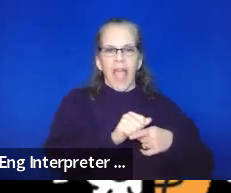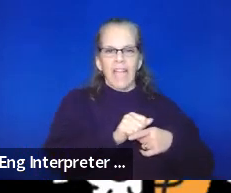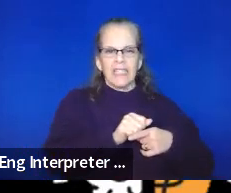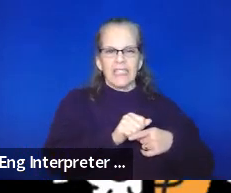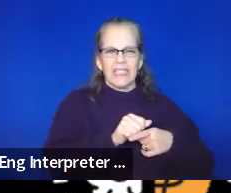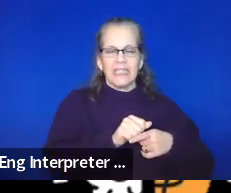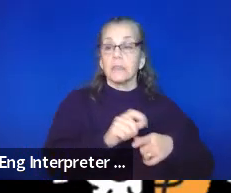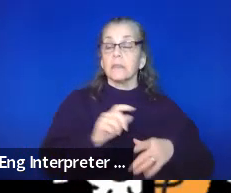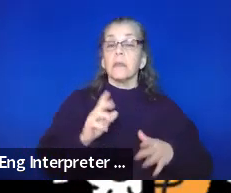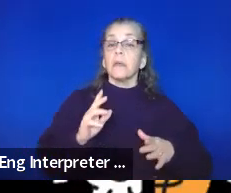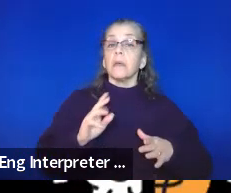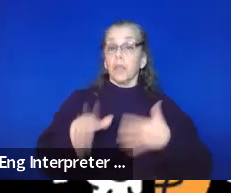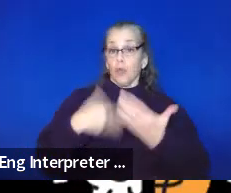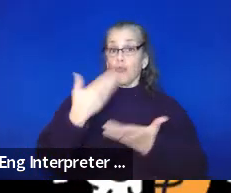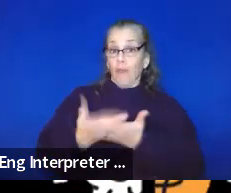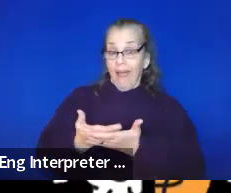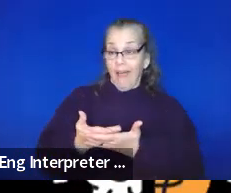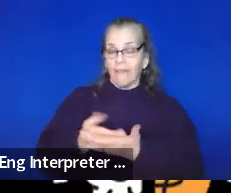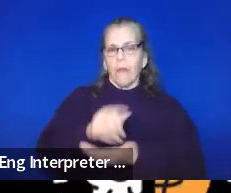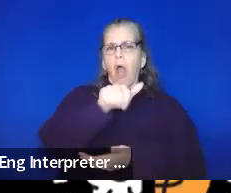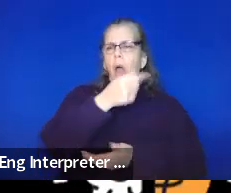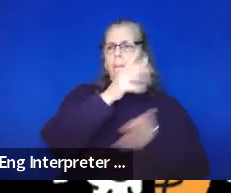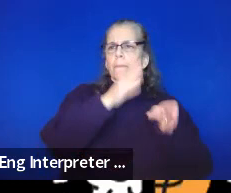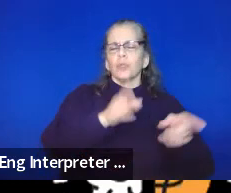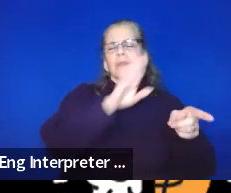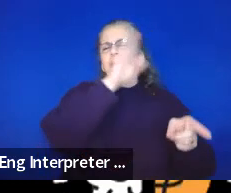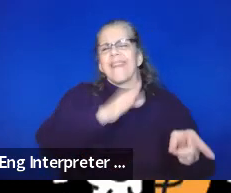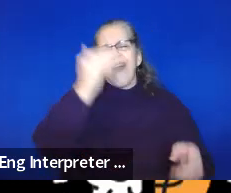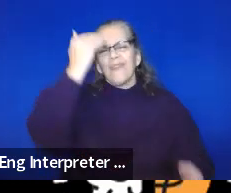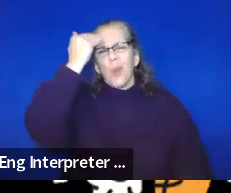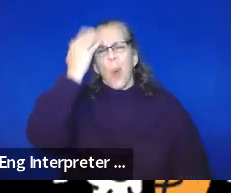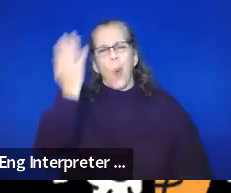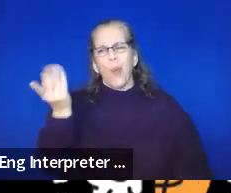So, you may have to do that. And what that effectively does is lower your cognitive load